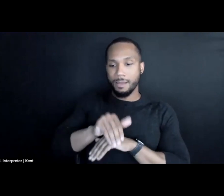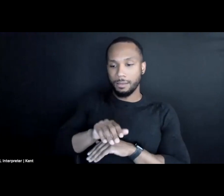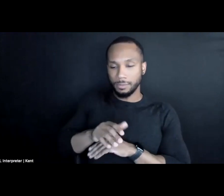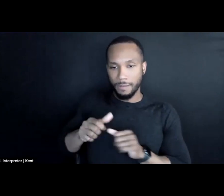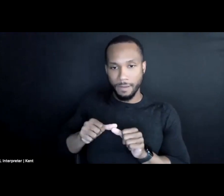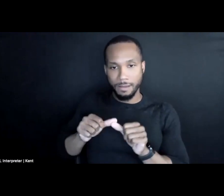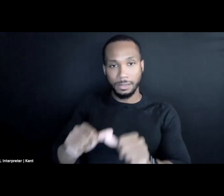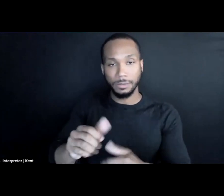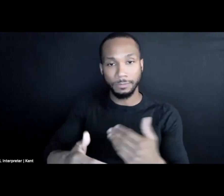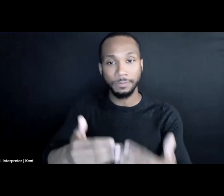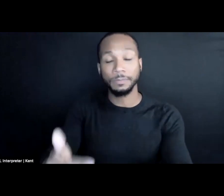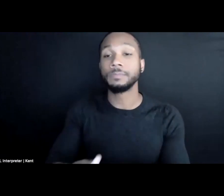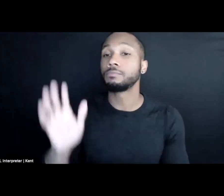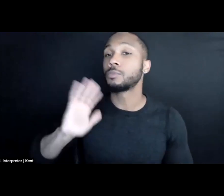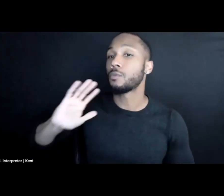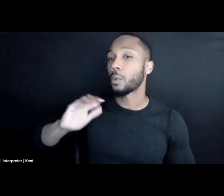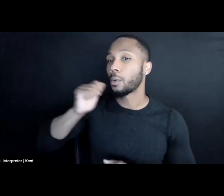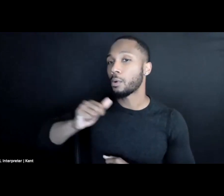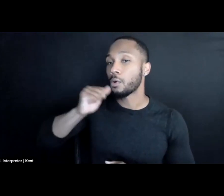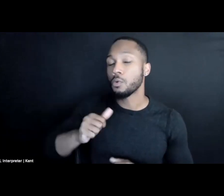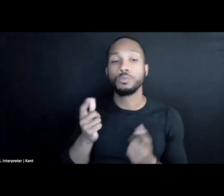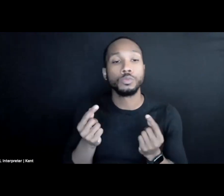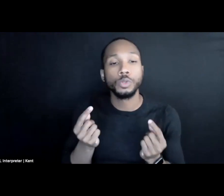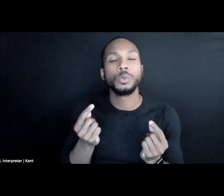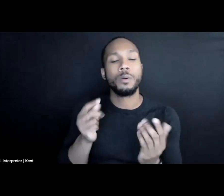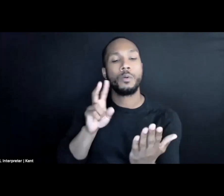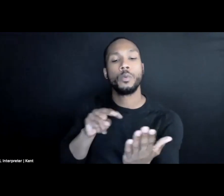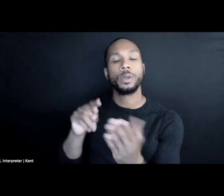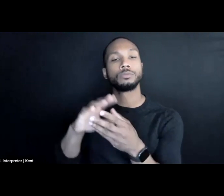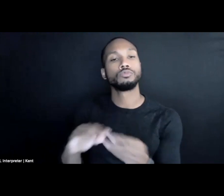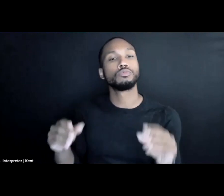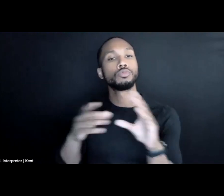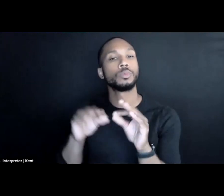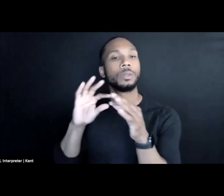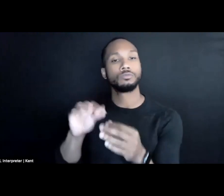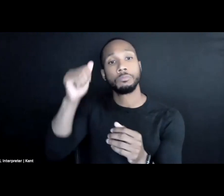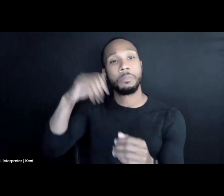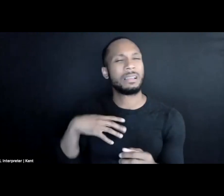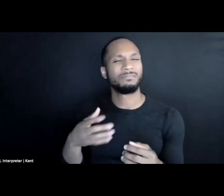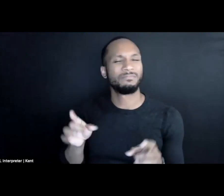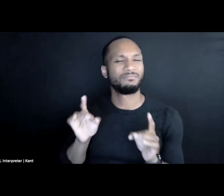When I was a girl, I read a story about a man who didn’t like the night.